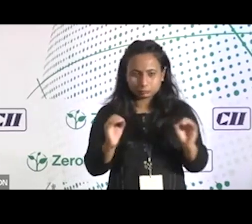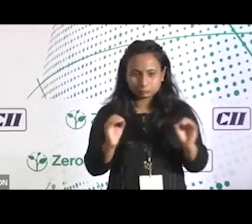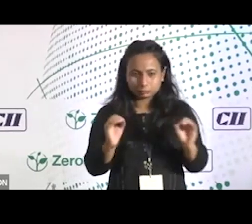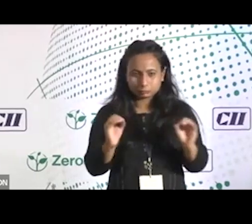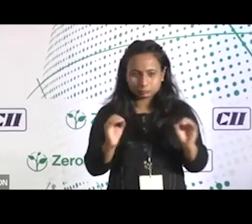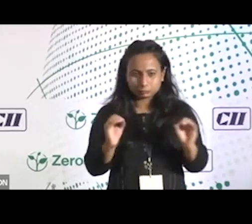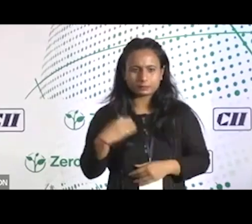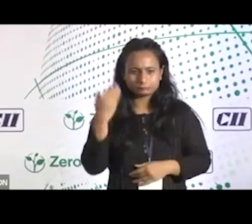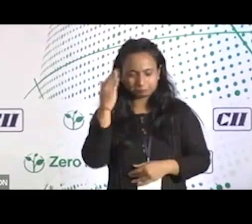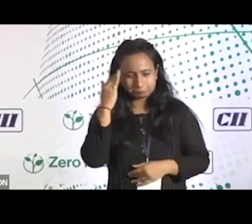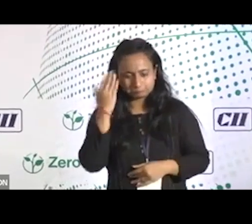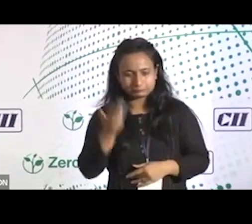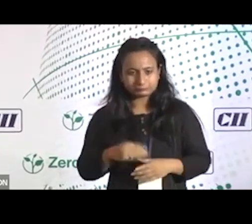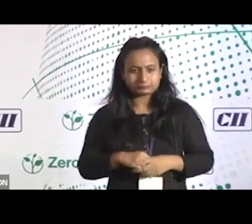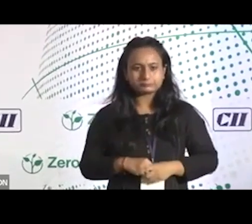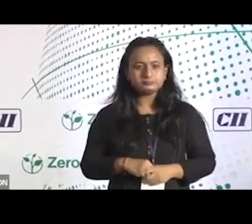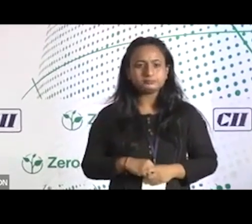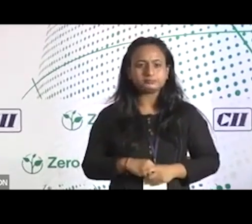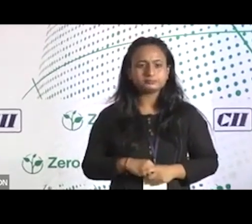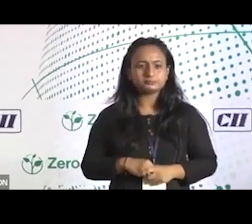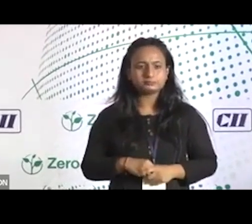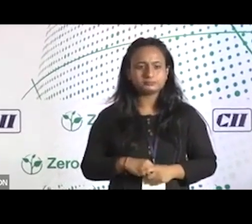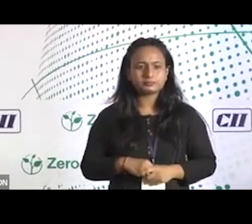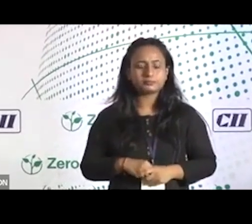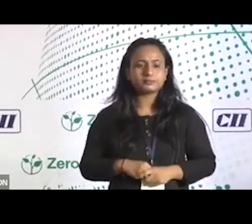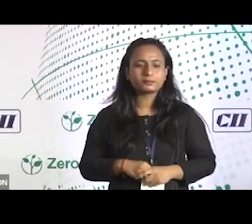So if you are inclusive, that doesn't mean you are equities.